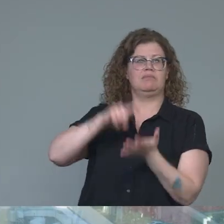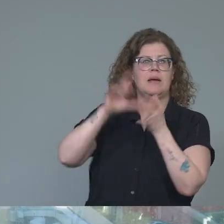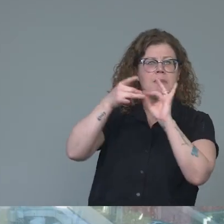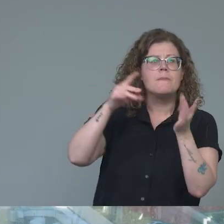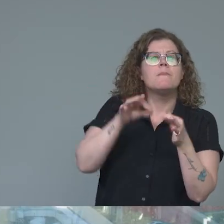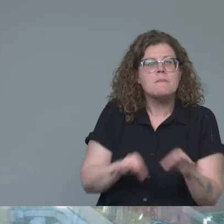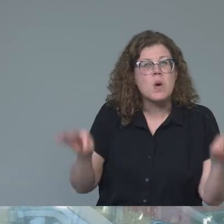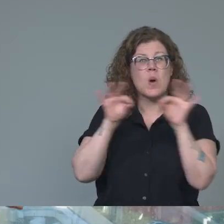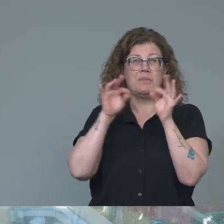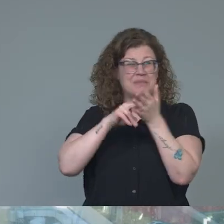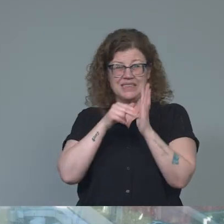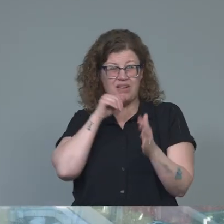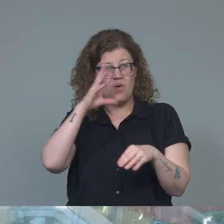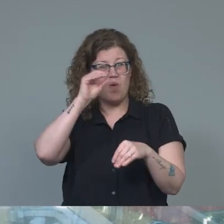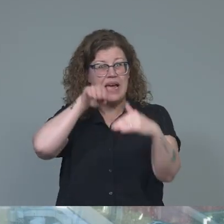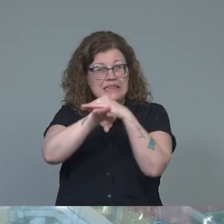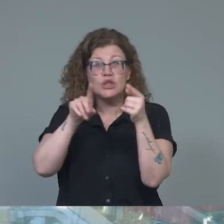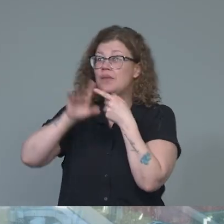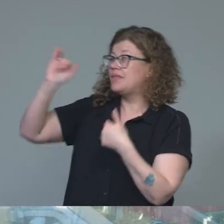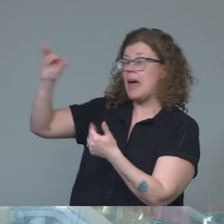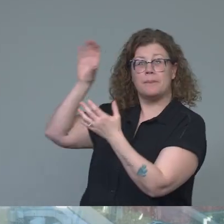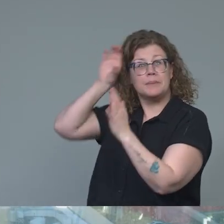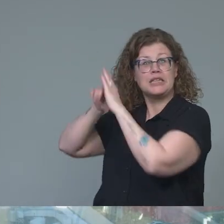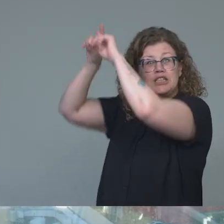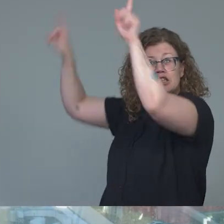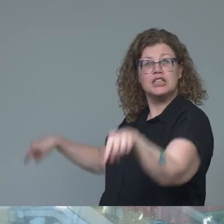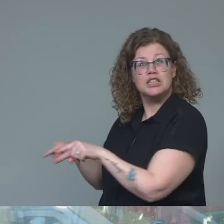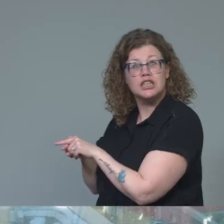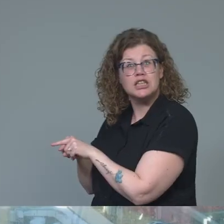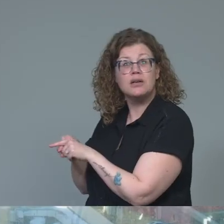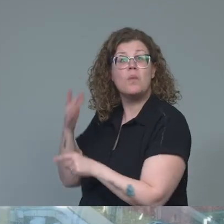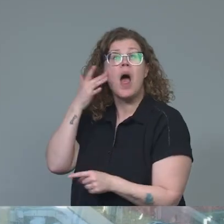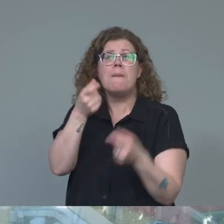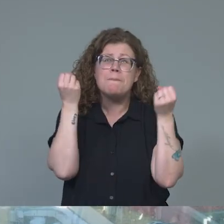lot of strife and a lot of issues, but around the world, Central and South America, the term